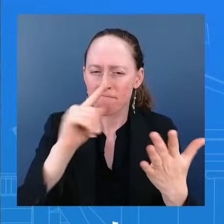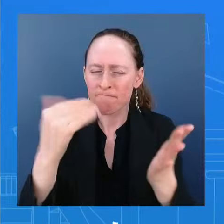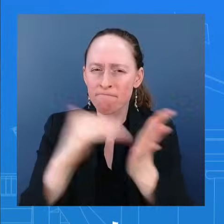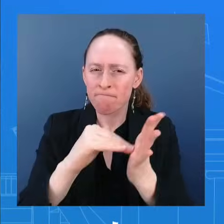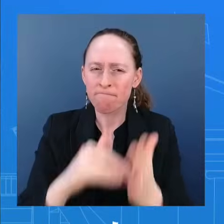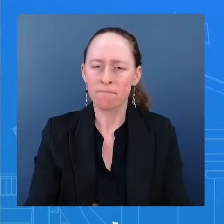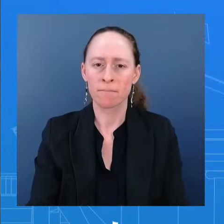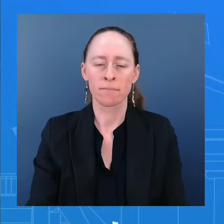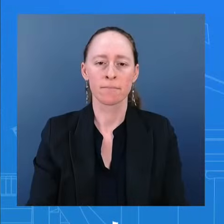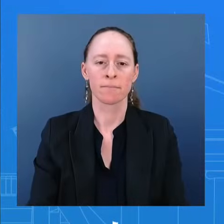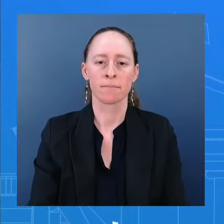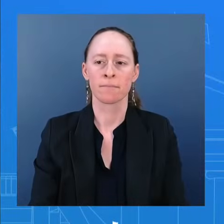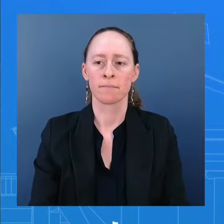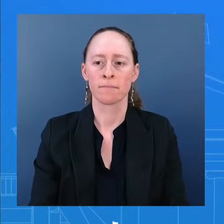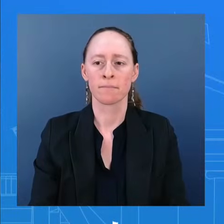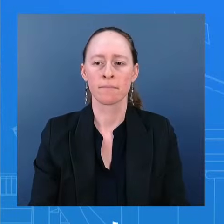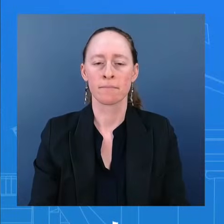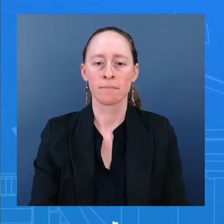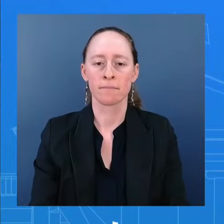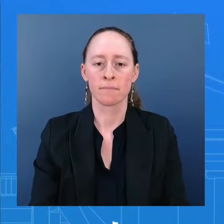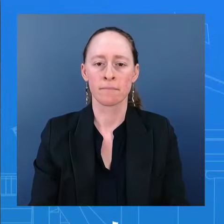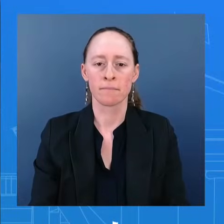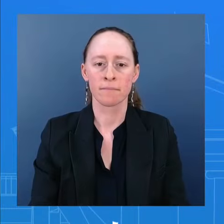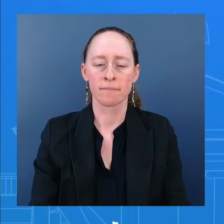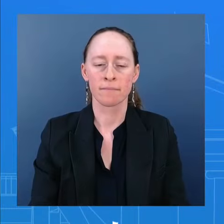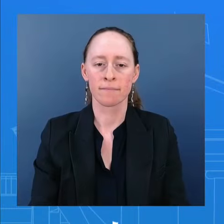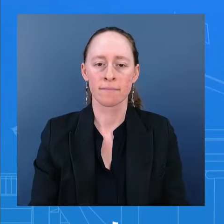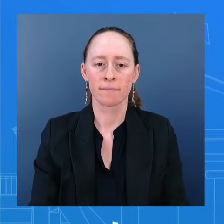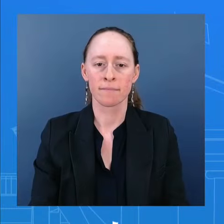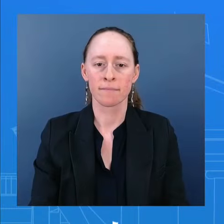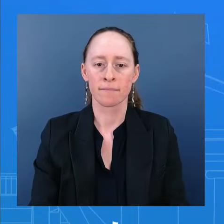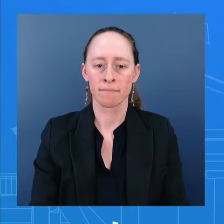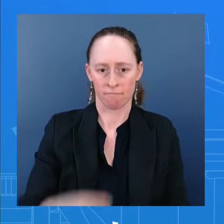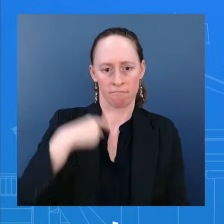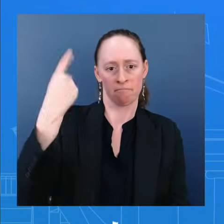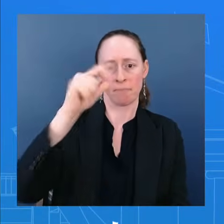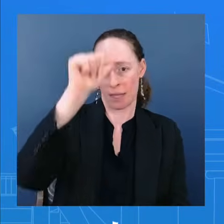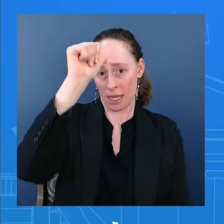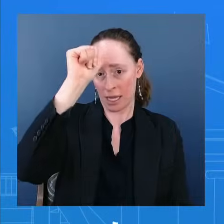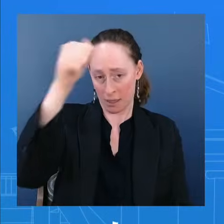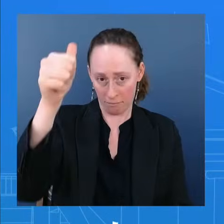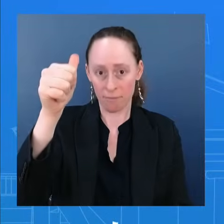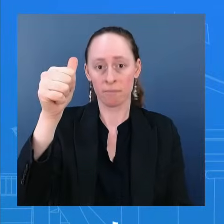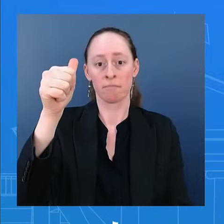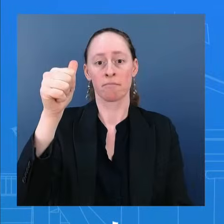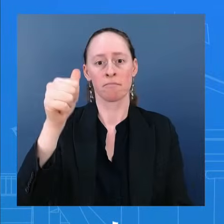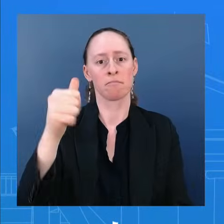for the -- both the sides have supported it. Mr. Kirby: I don't see anything in the future which would indicate a change in that. There has been strong bipartisan support